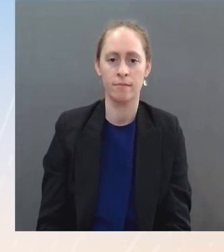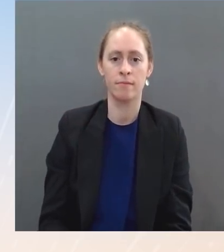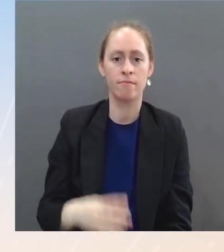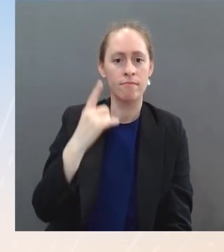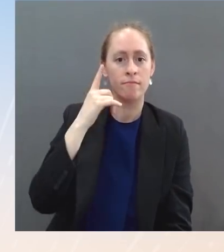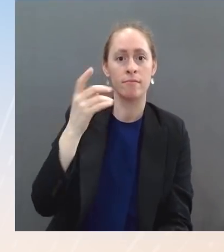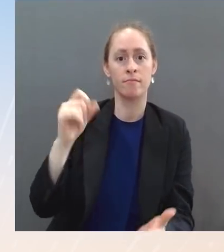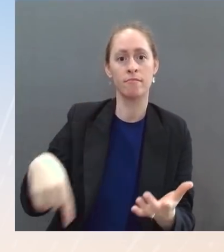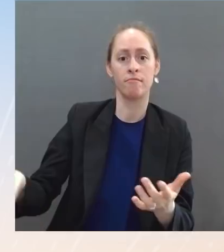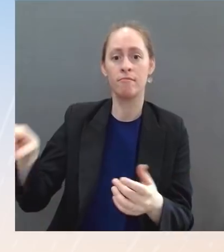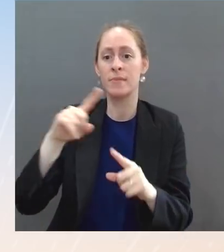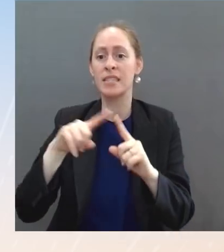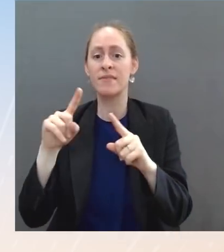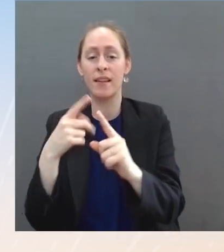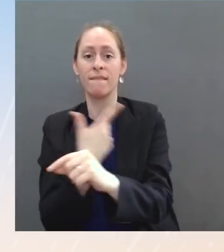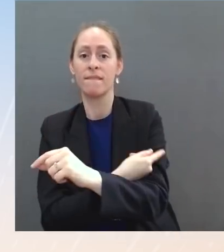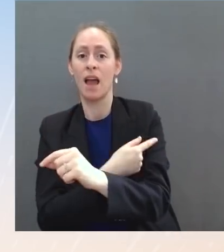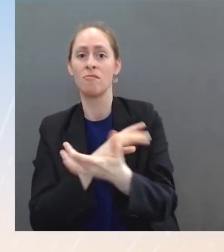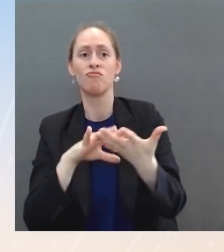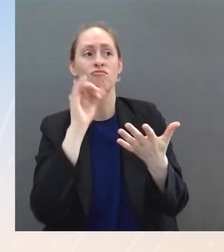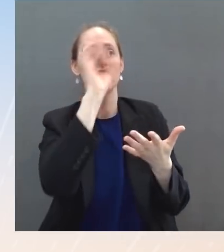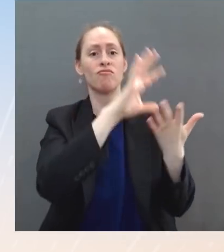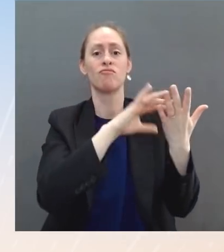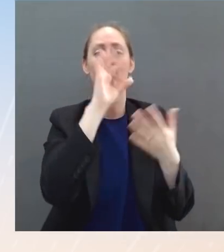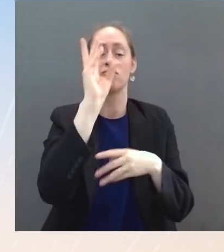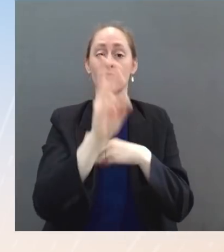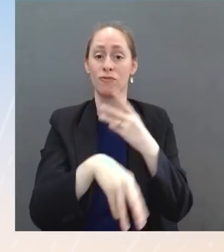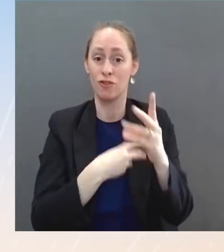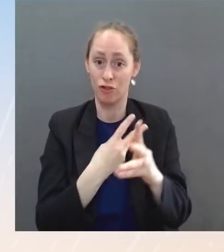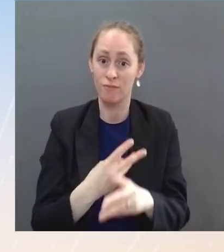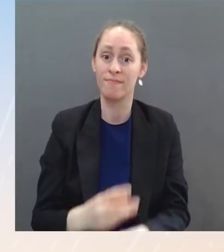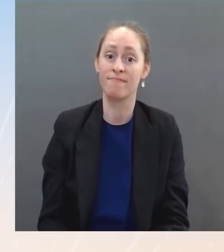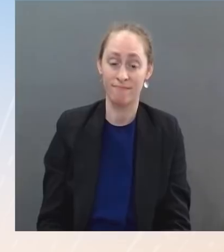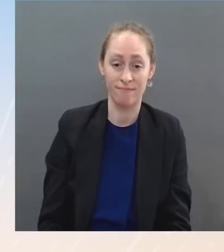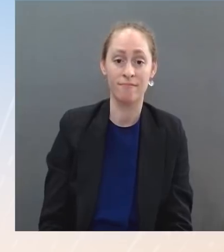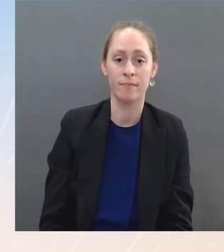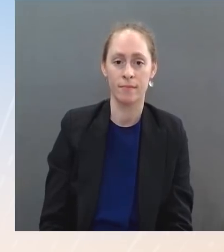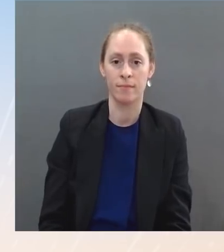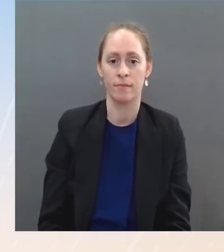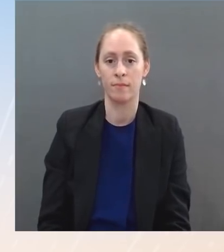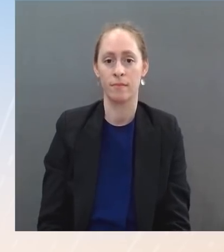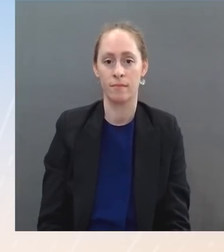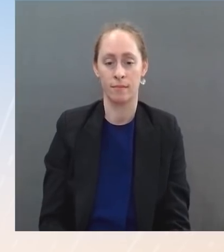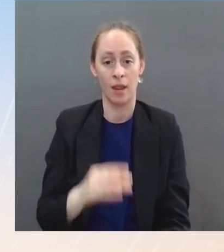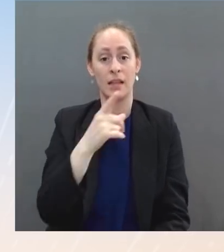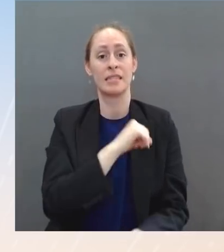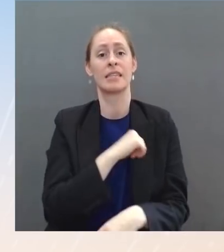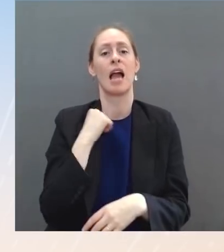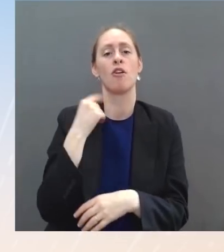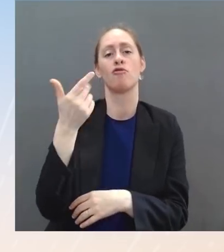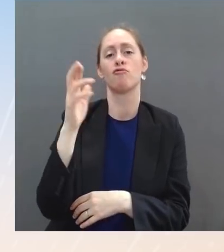including Senator Graham, who said, "I support the effort" -- just in June of last year -- "of the Biden Administration to donate vaccines